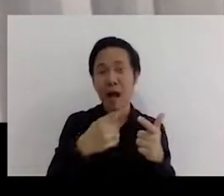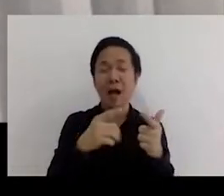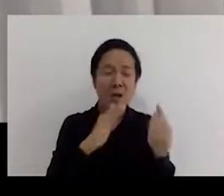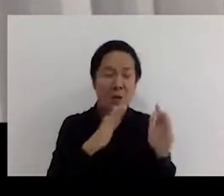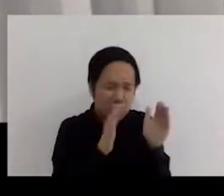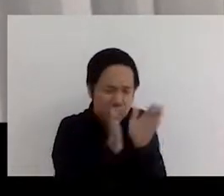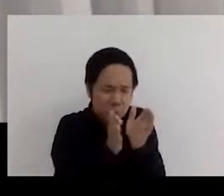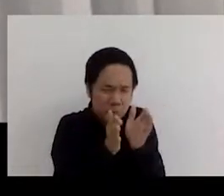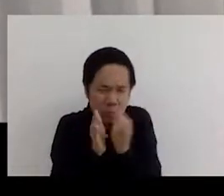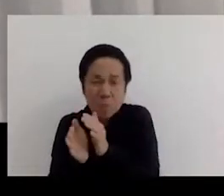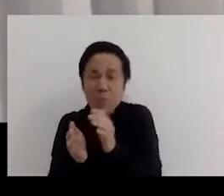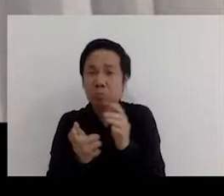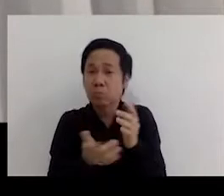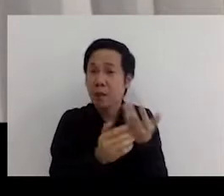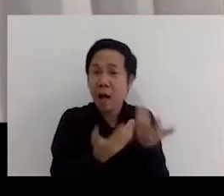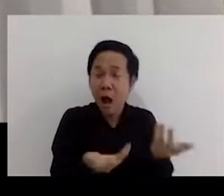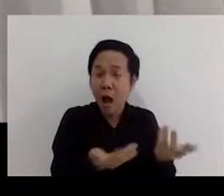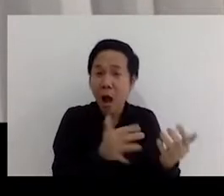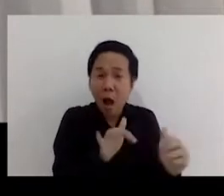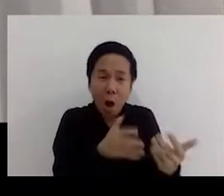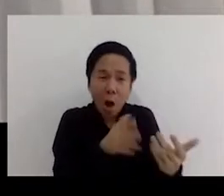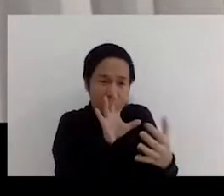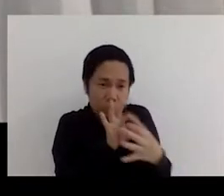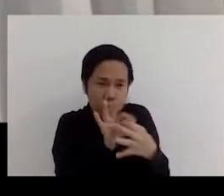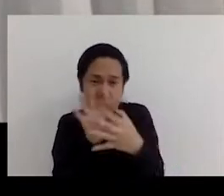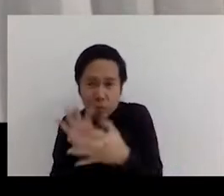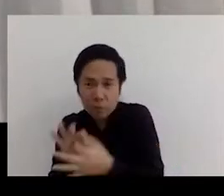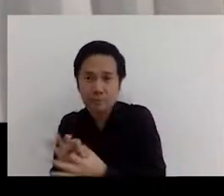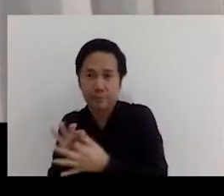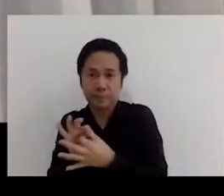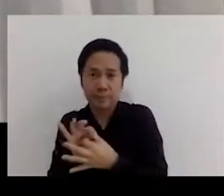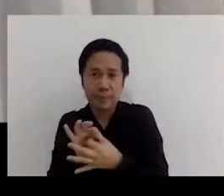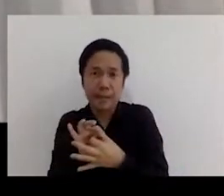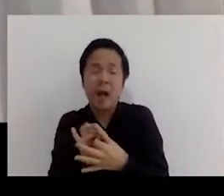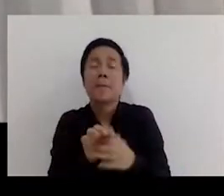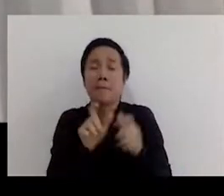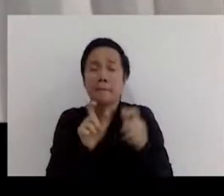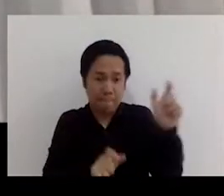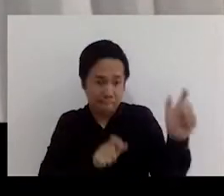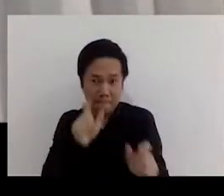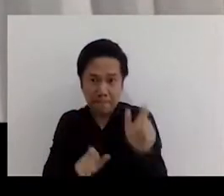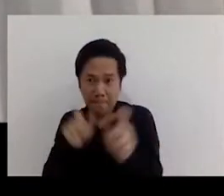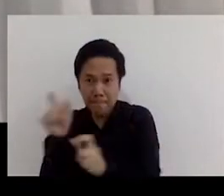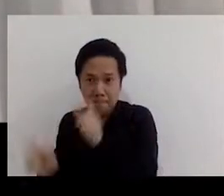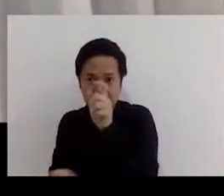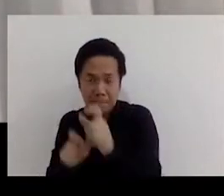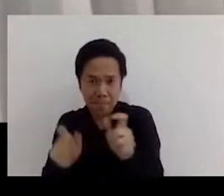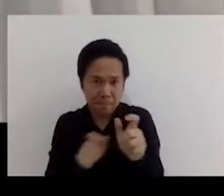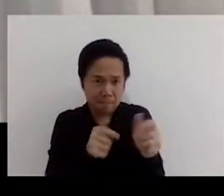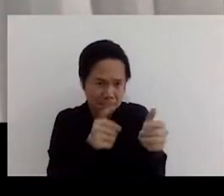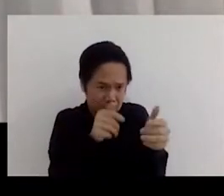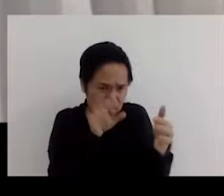special connection with the citizens, including persons with disabilities.